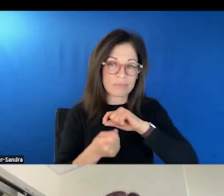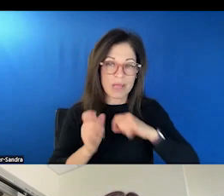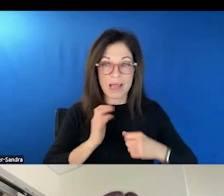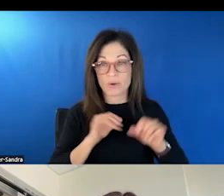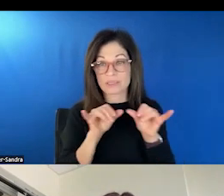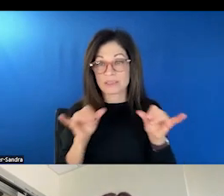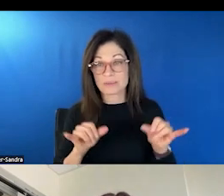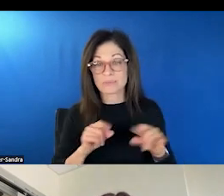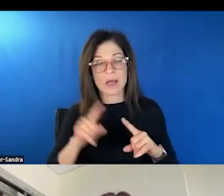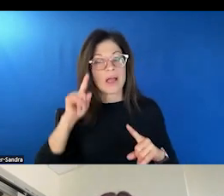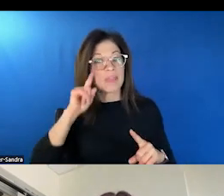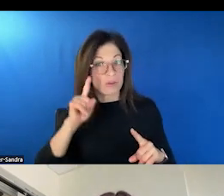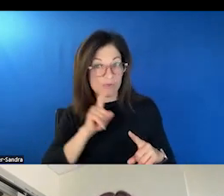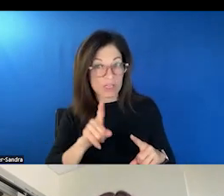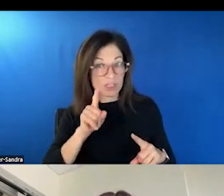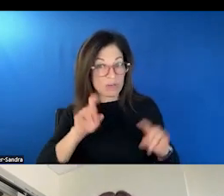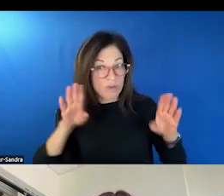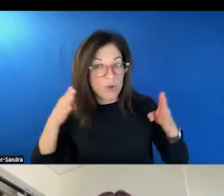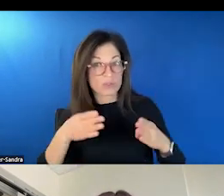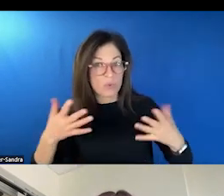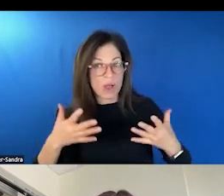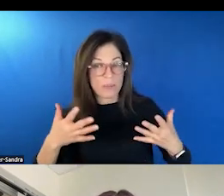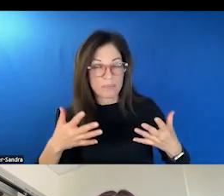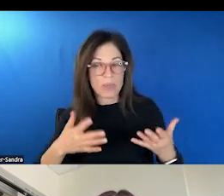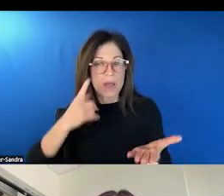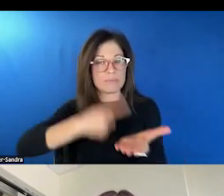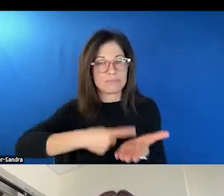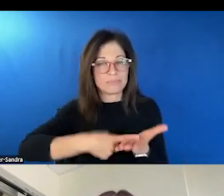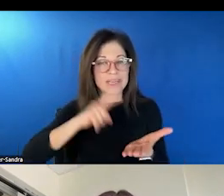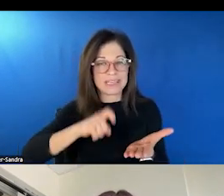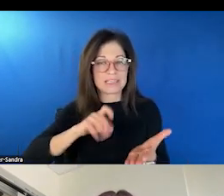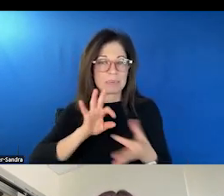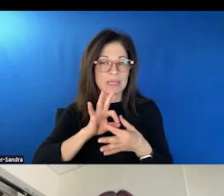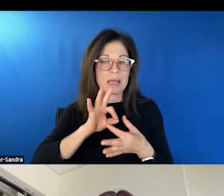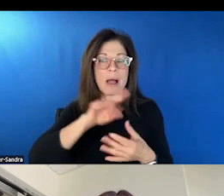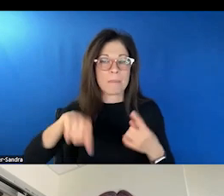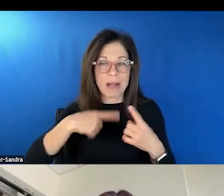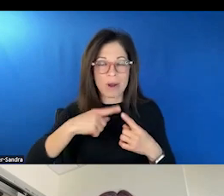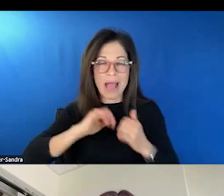SYSTEM. THE QUESTION IS HOW DO WE MINIMIZE THE USE OF POLICE IN